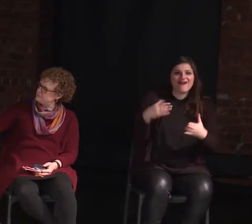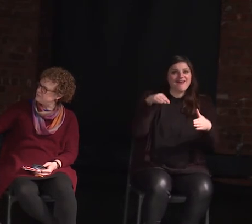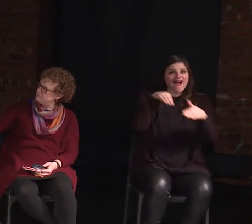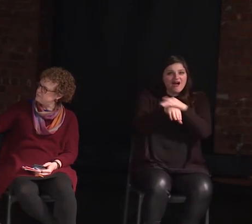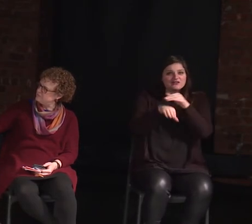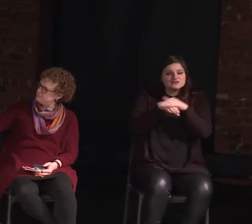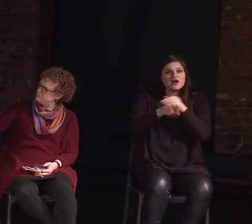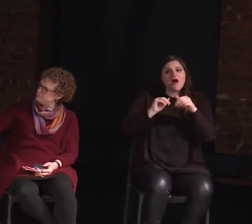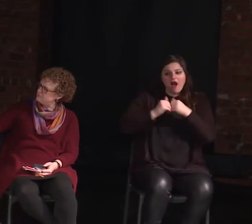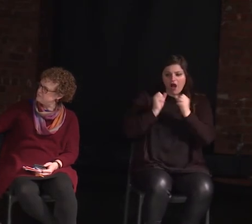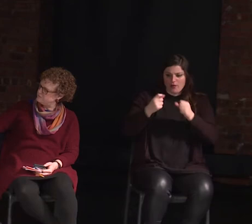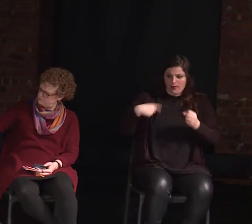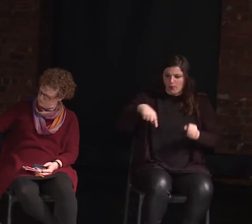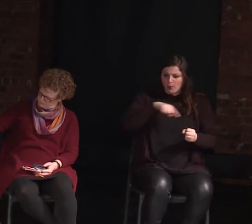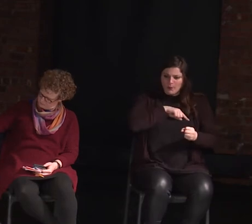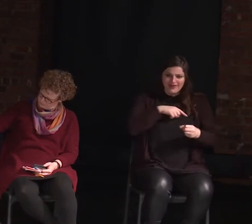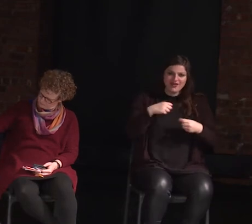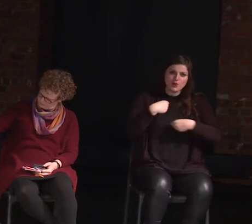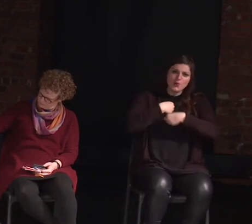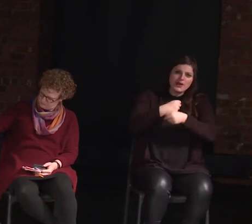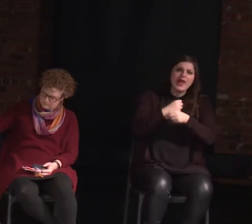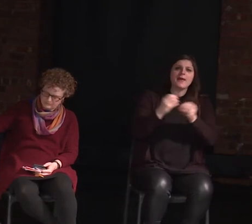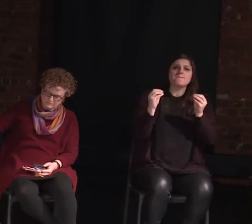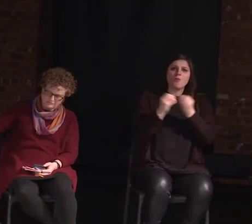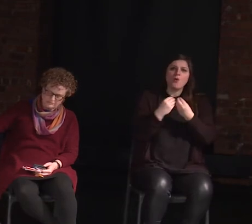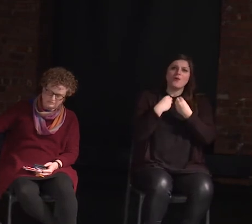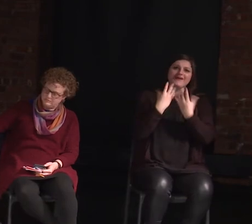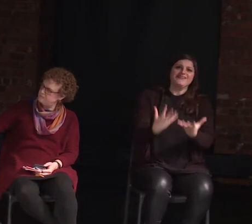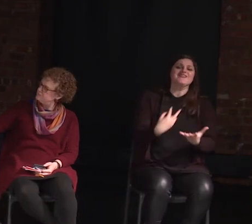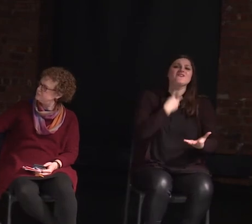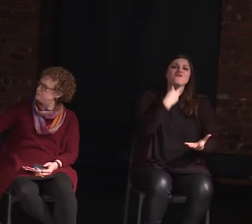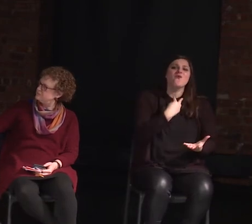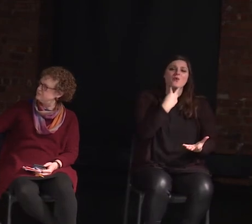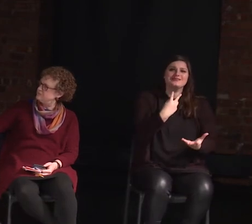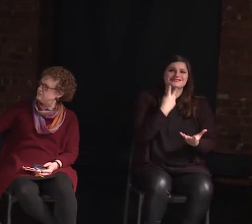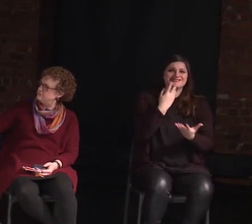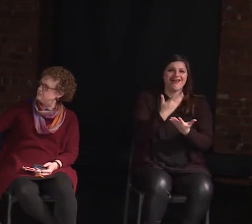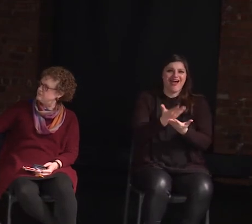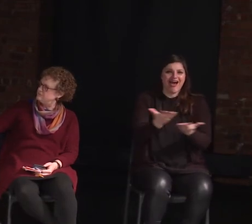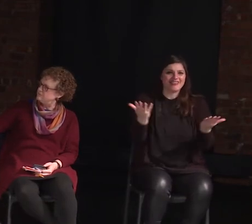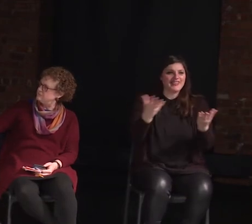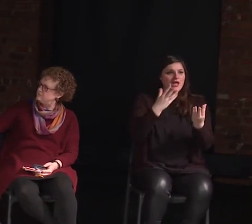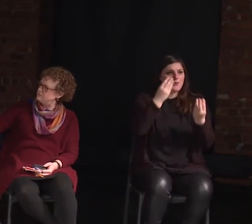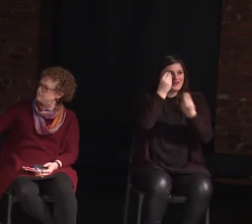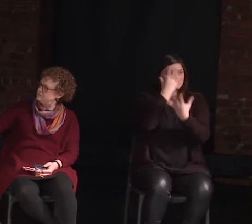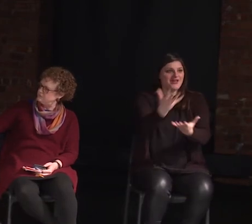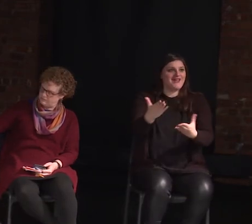try to be out there more in the sector and just kind of provide more of that information outwardly.